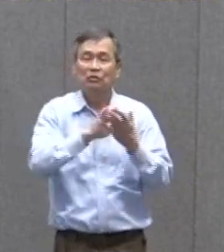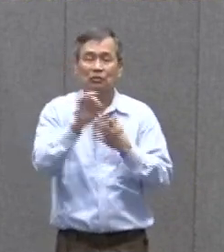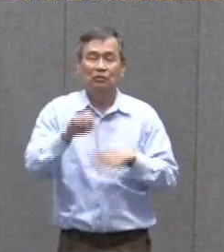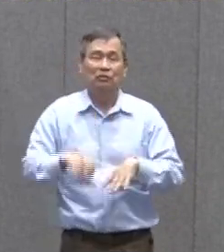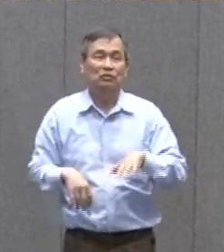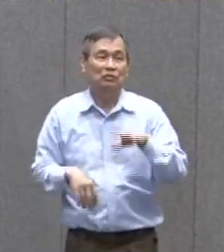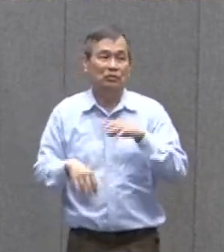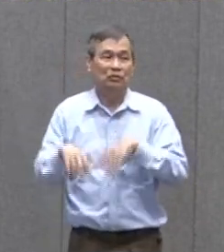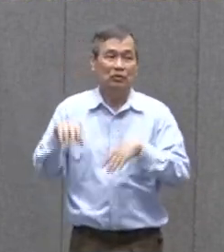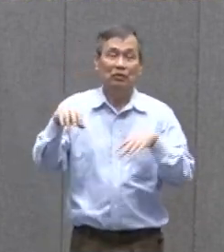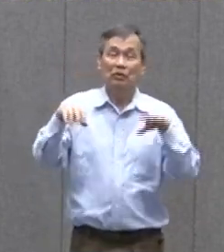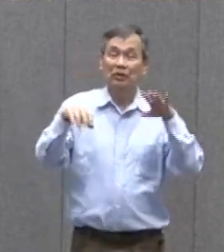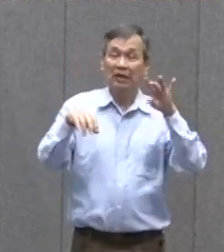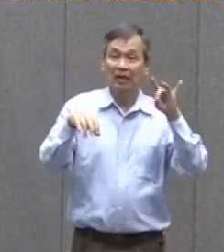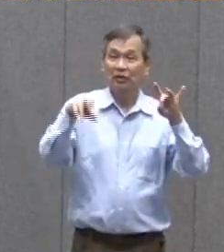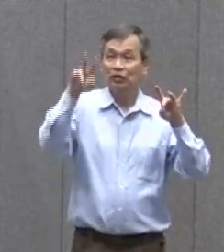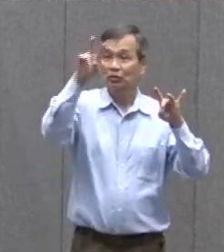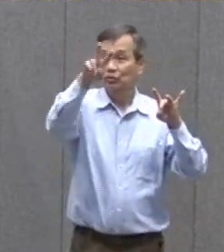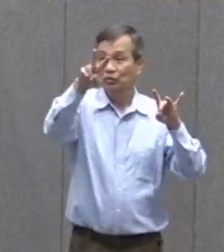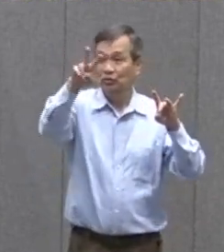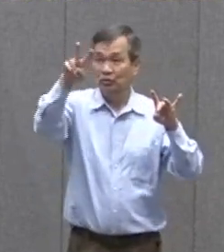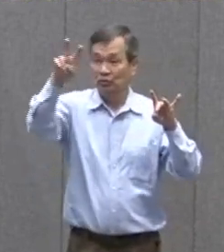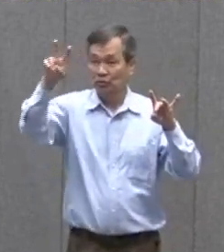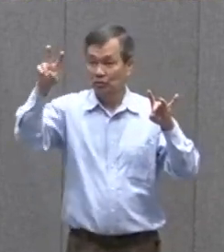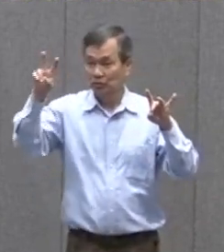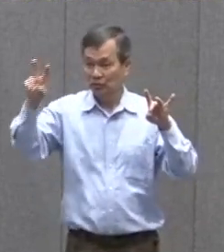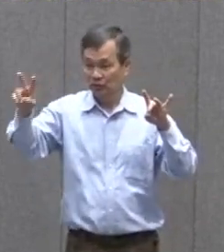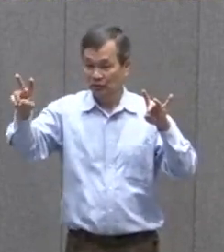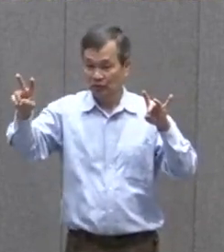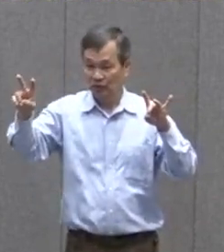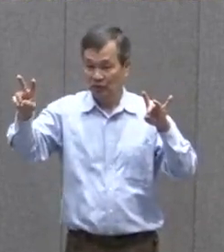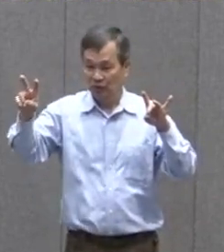Two, four, six, eight.